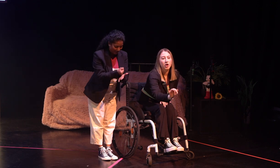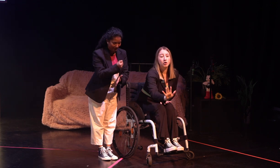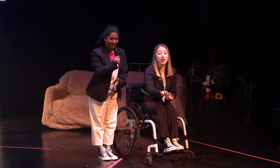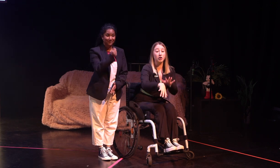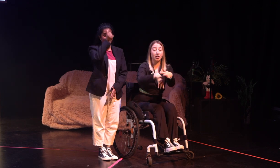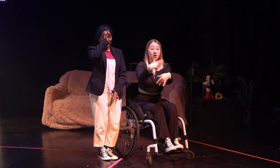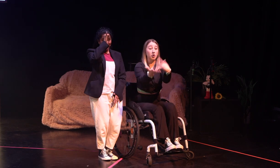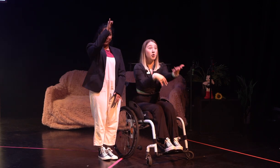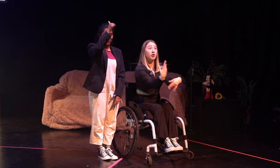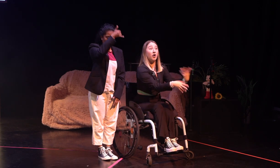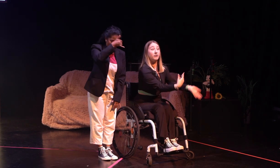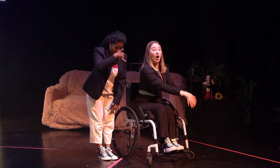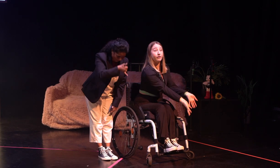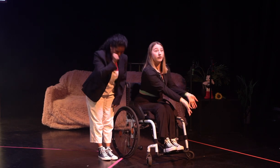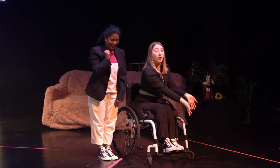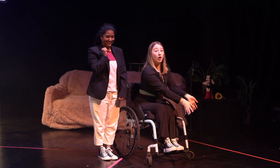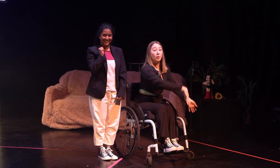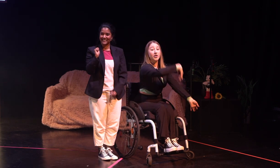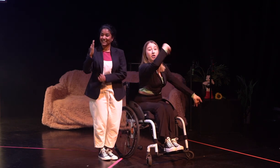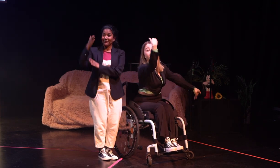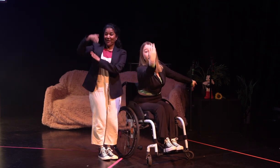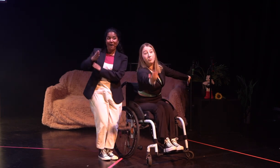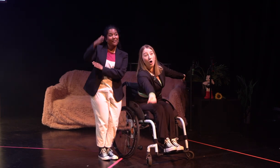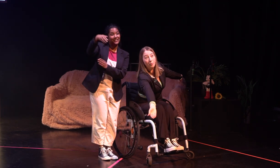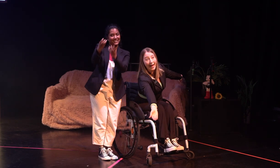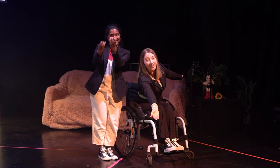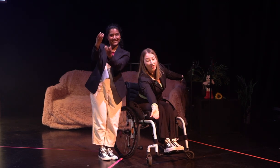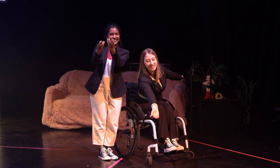mash, drizzled in unicorn froth with a dolphin ball bag on the